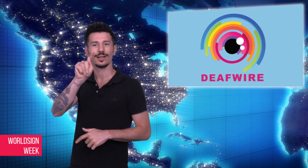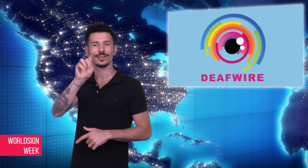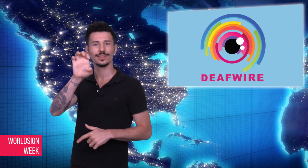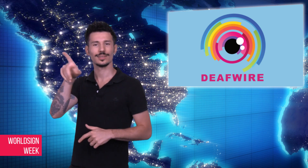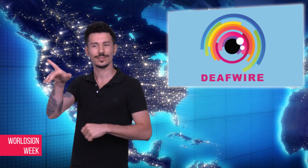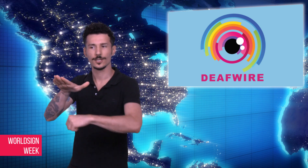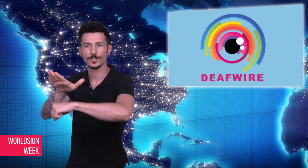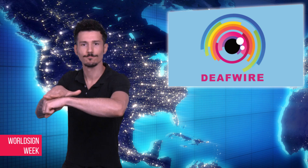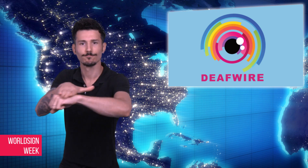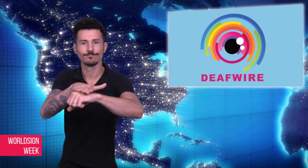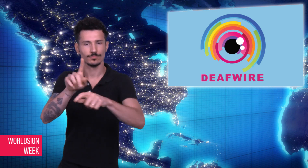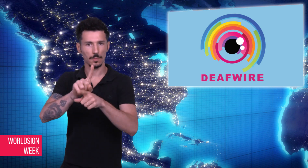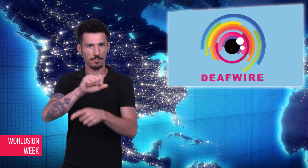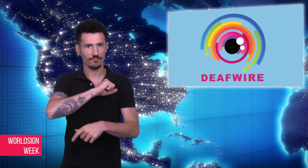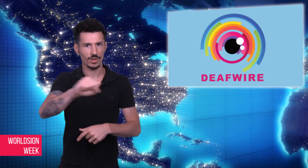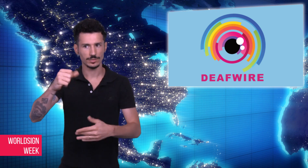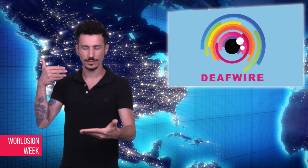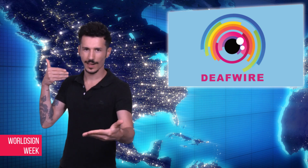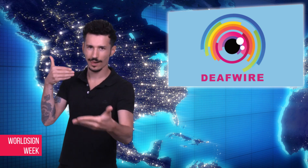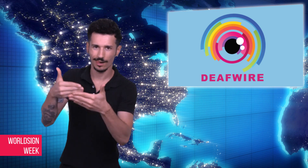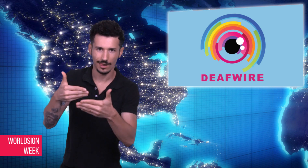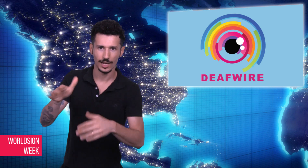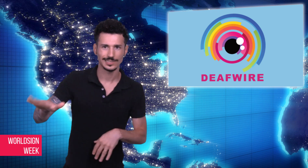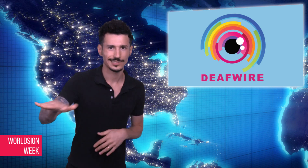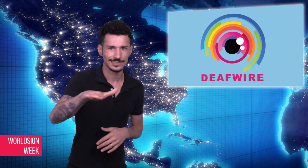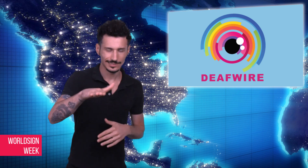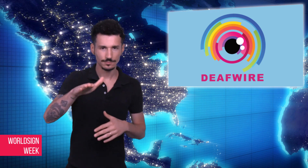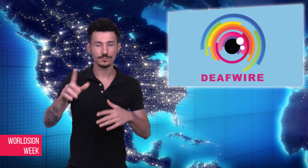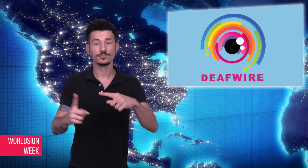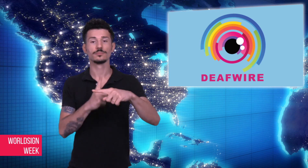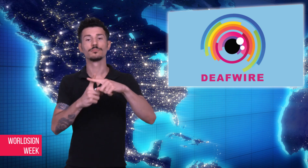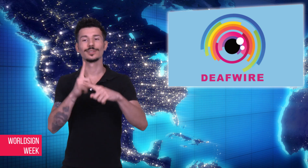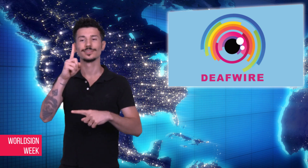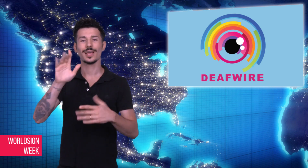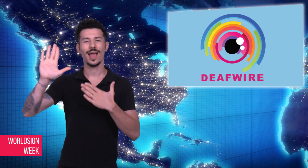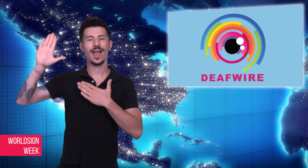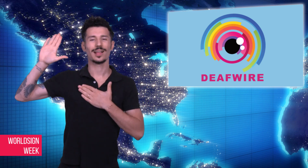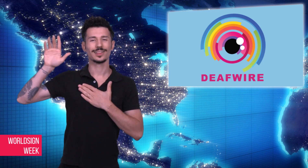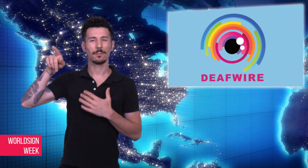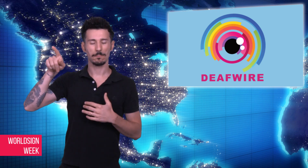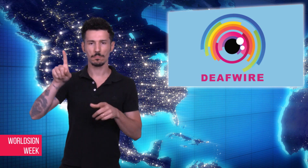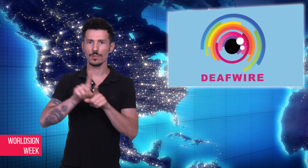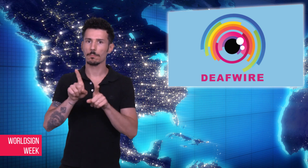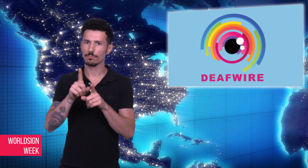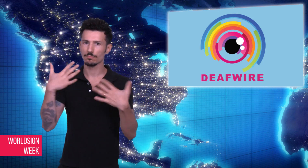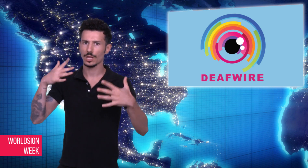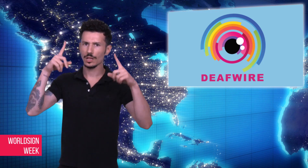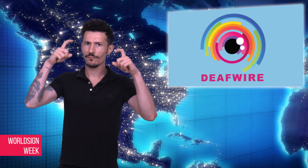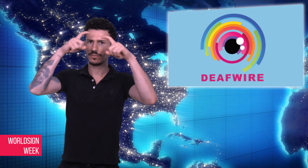on-pitch signing of the anthem during